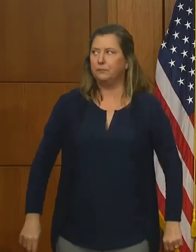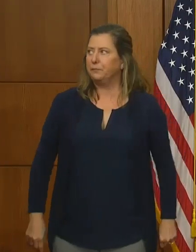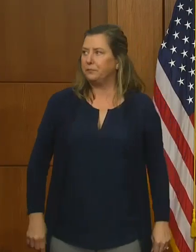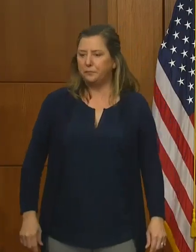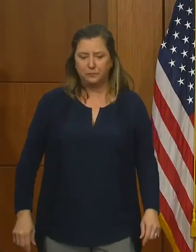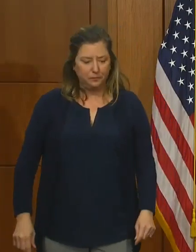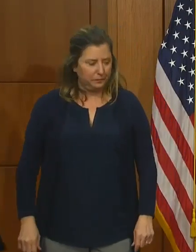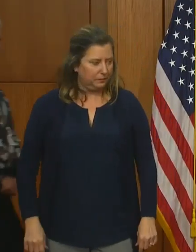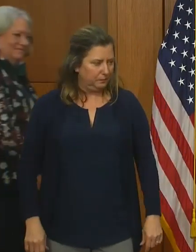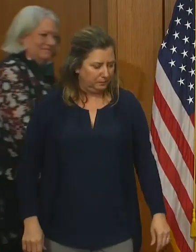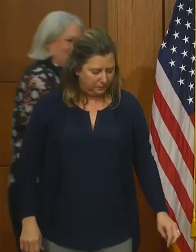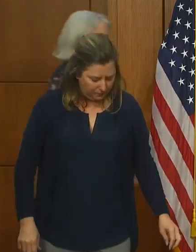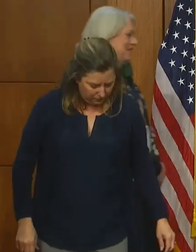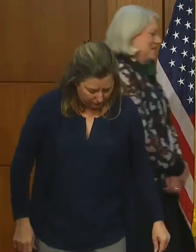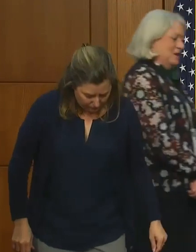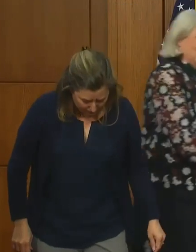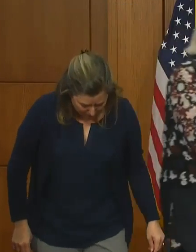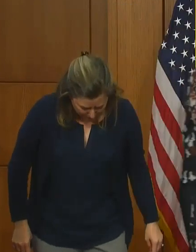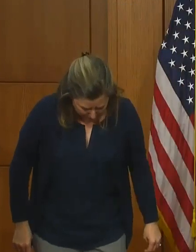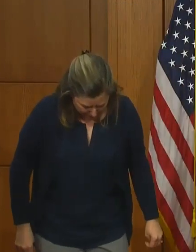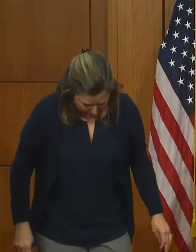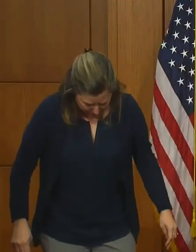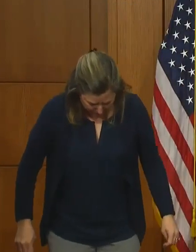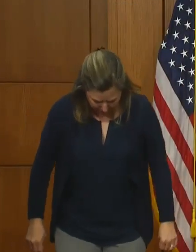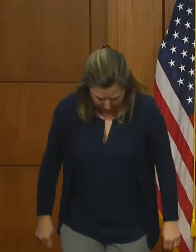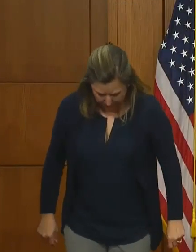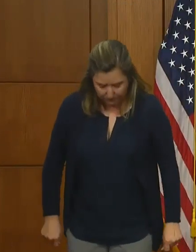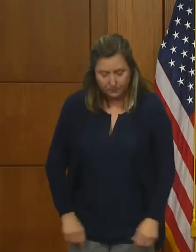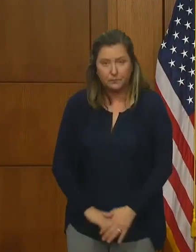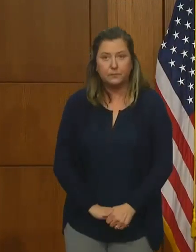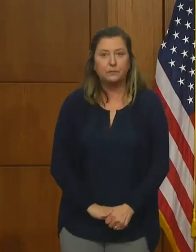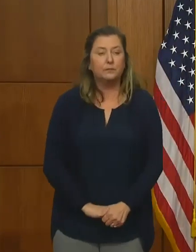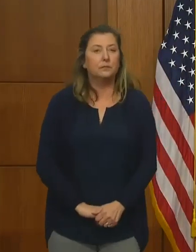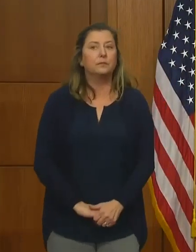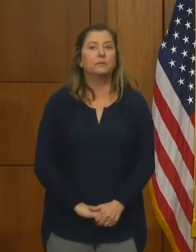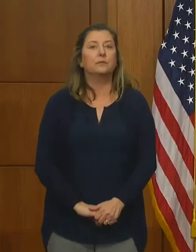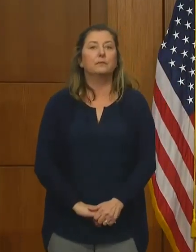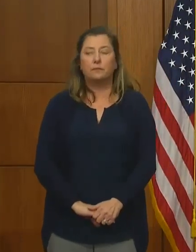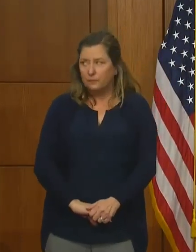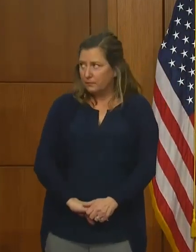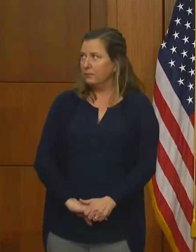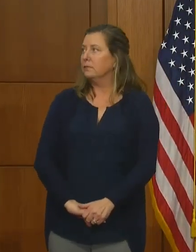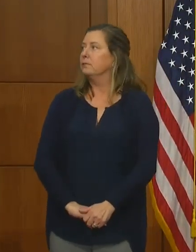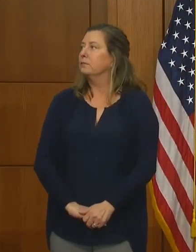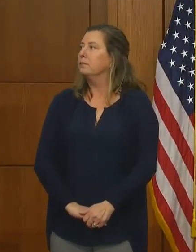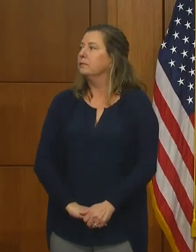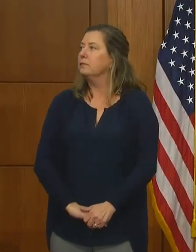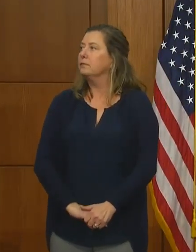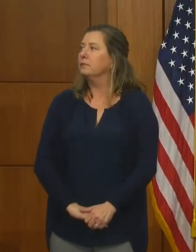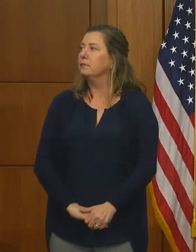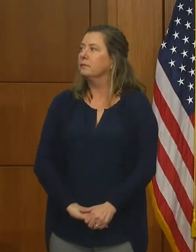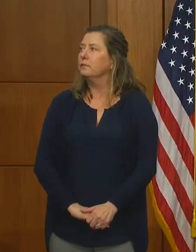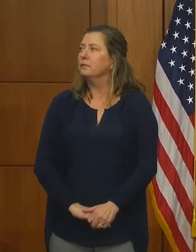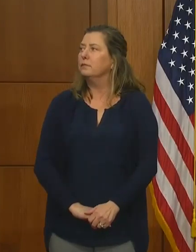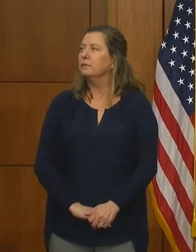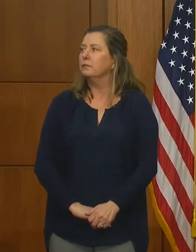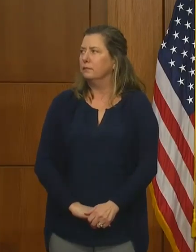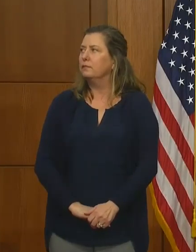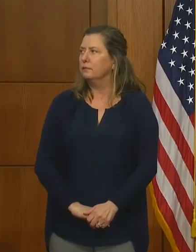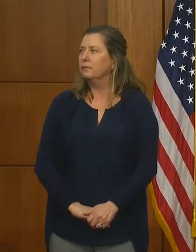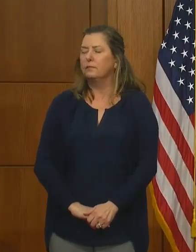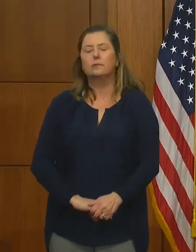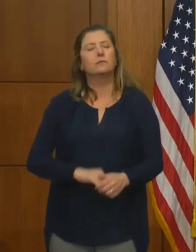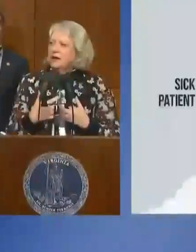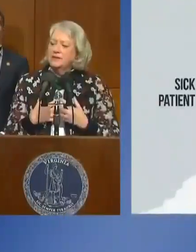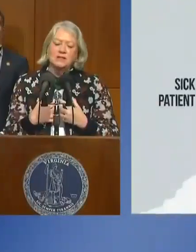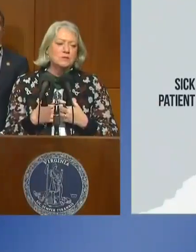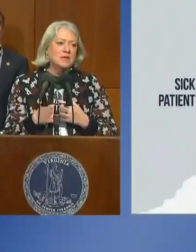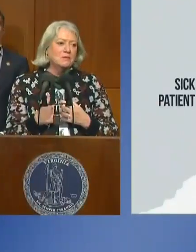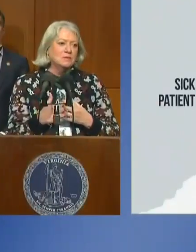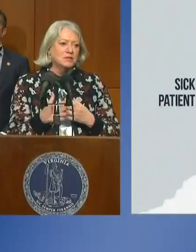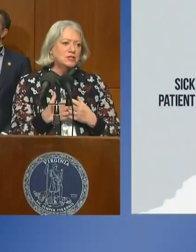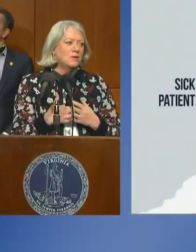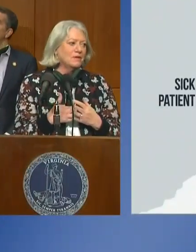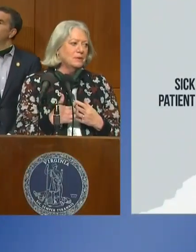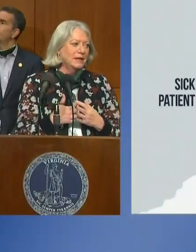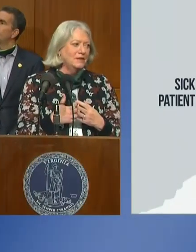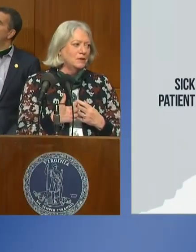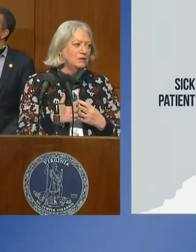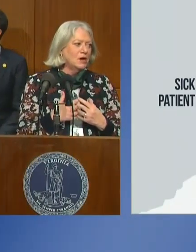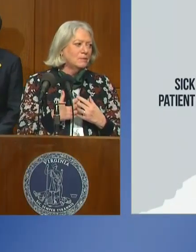SO DR RUNNING WELL. SO AS YOU